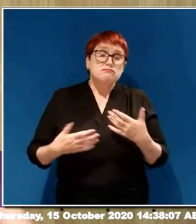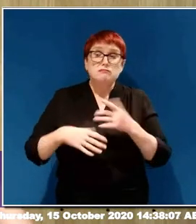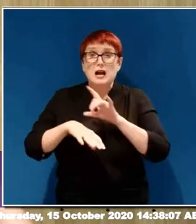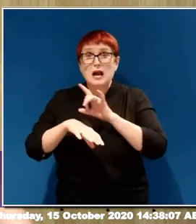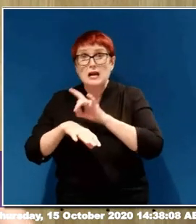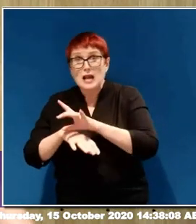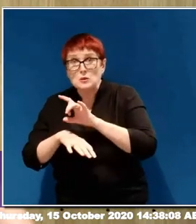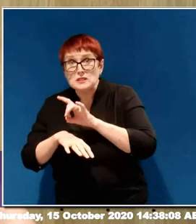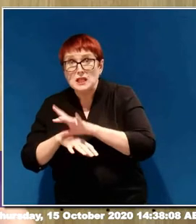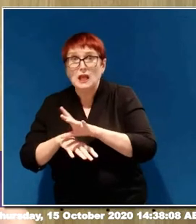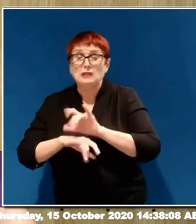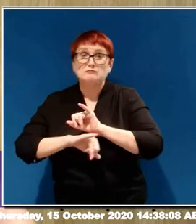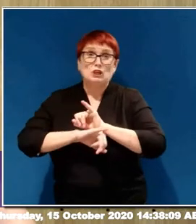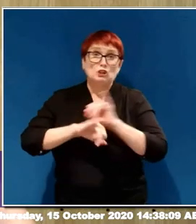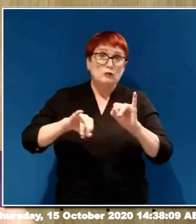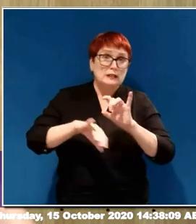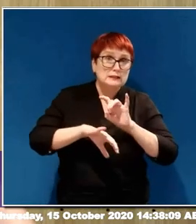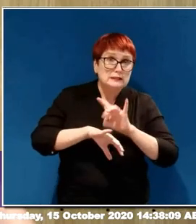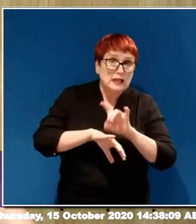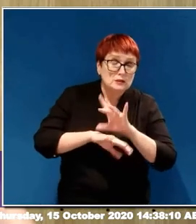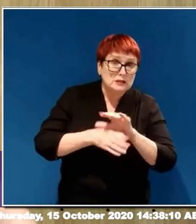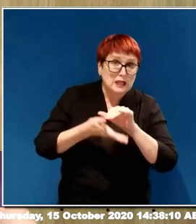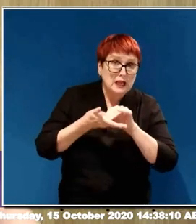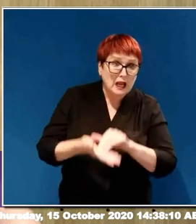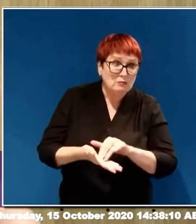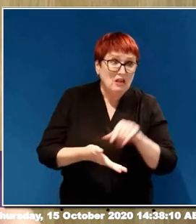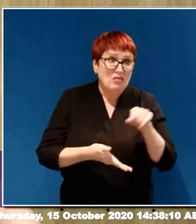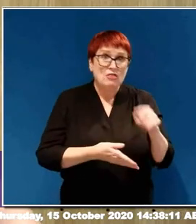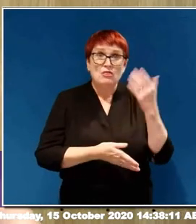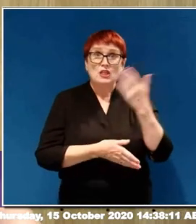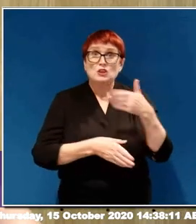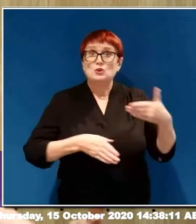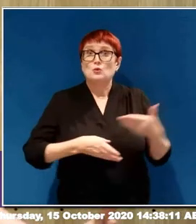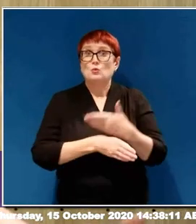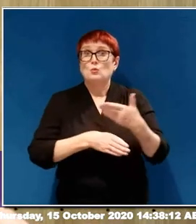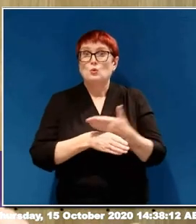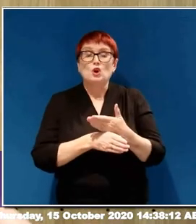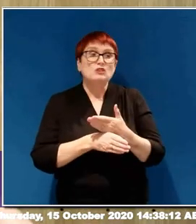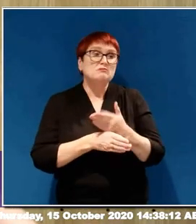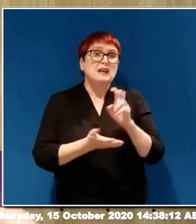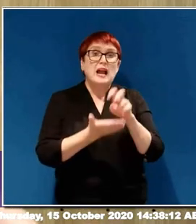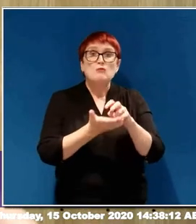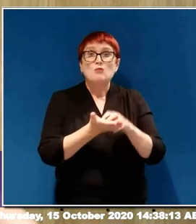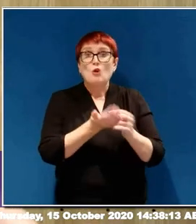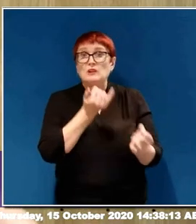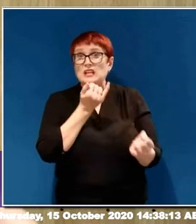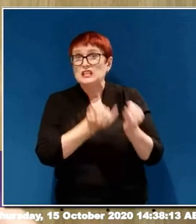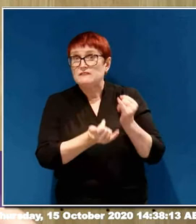I was at enrolment interviews, academic IQ and adaptive behaviour assessments